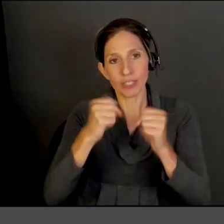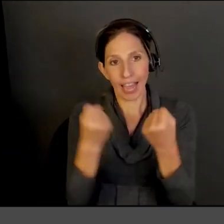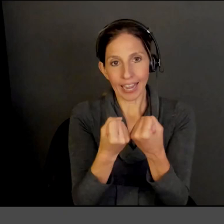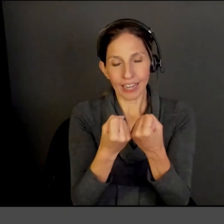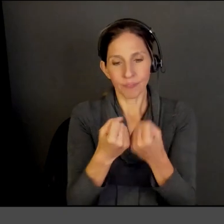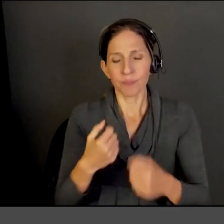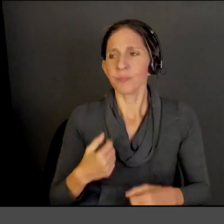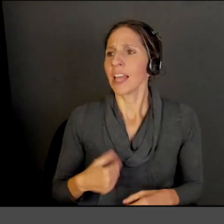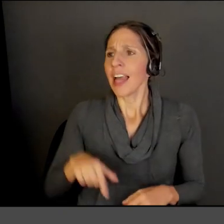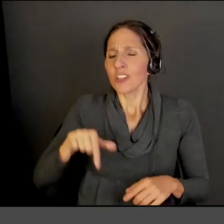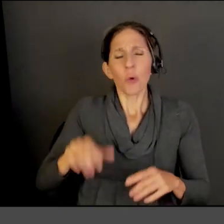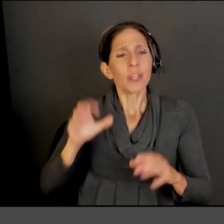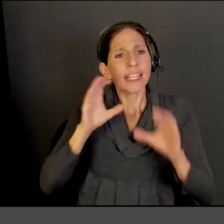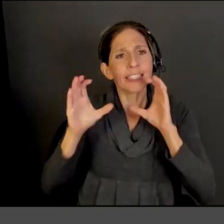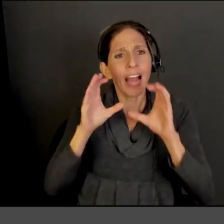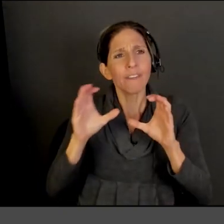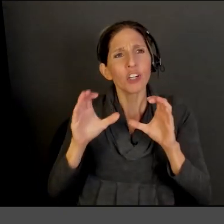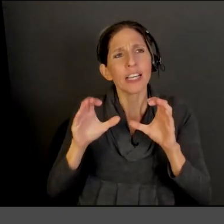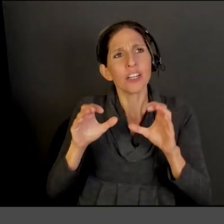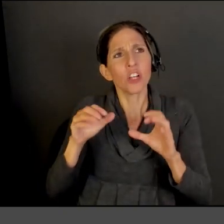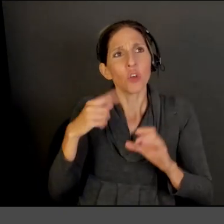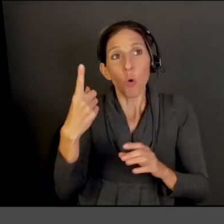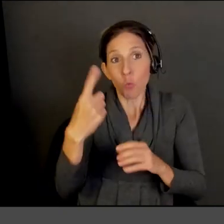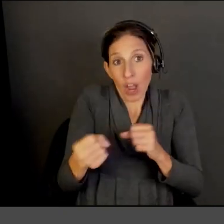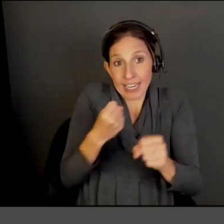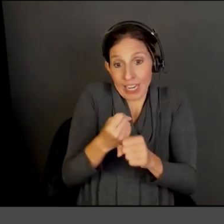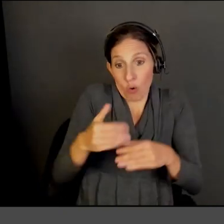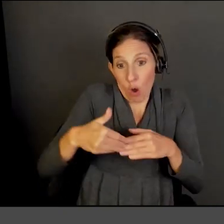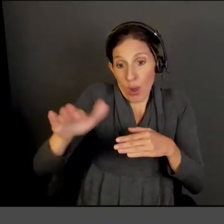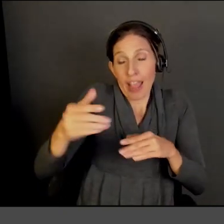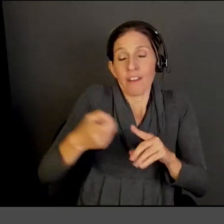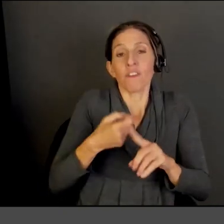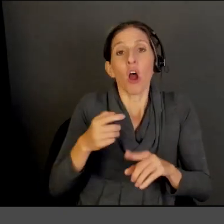PRESIDENTIAL ELECTION, AND WITH SO MUCH THAT IS FRAUGHT,